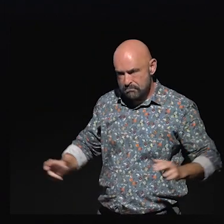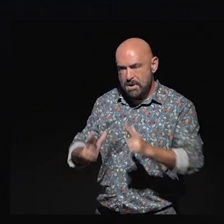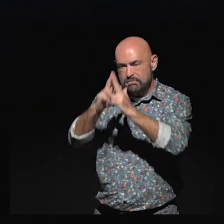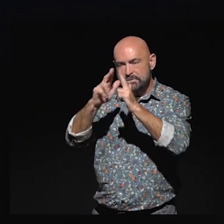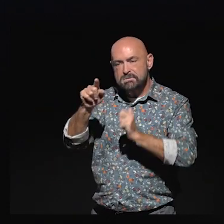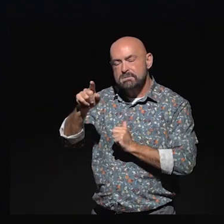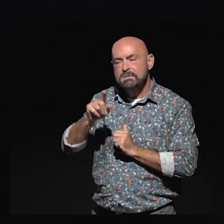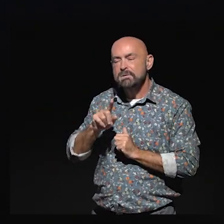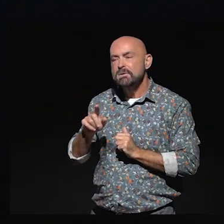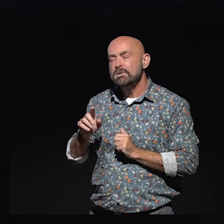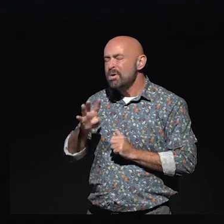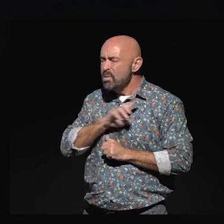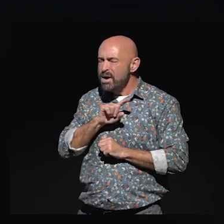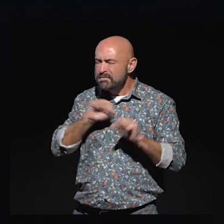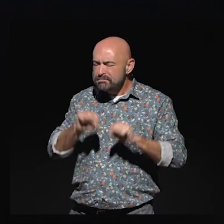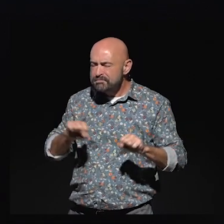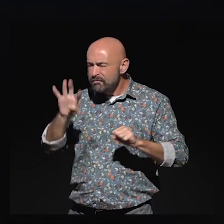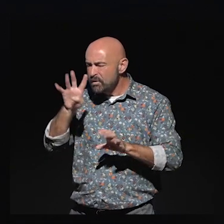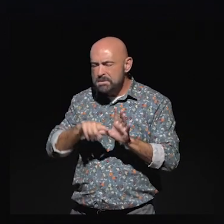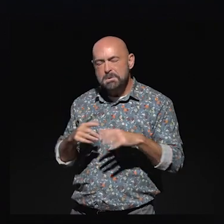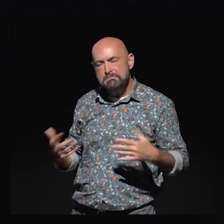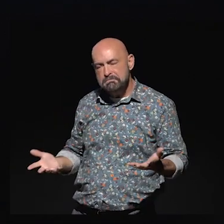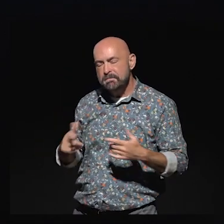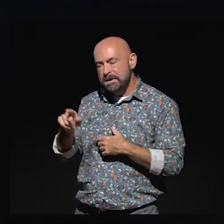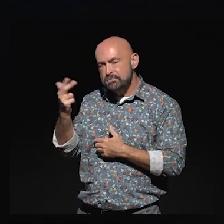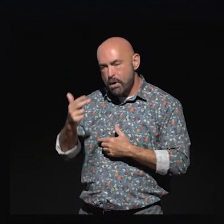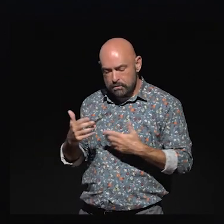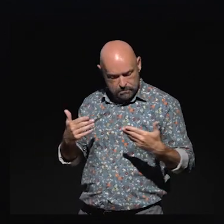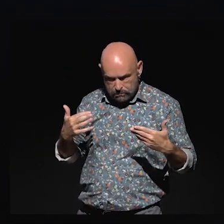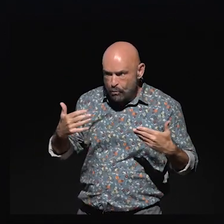Why the four year wait? His art had moved on from then.